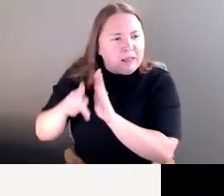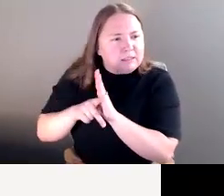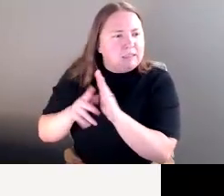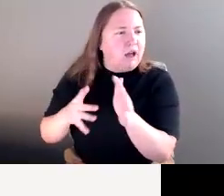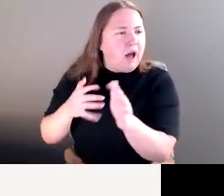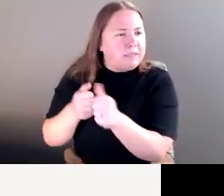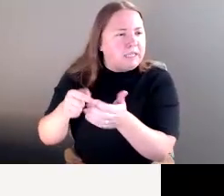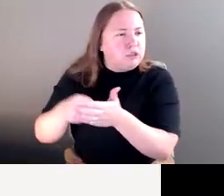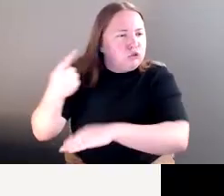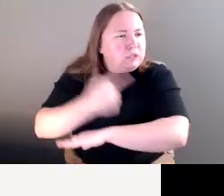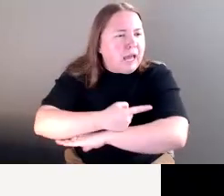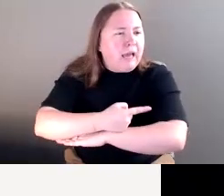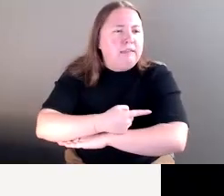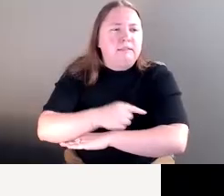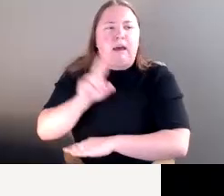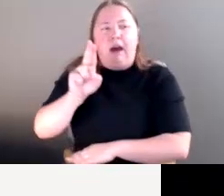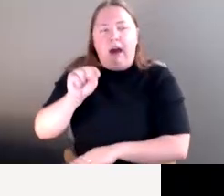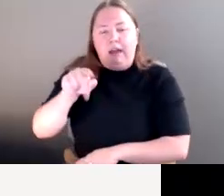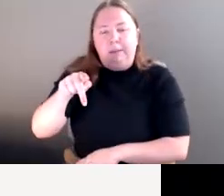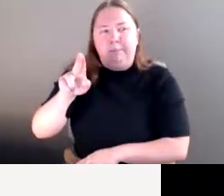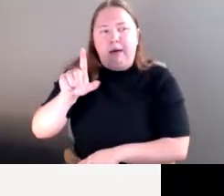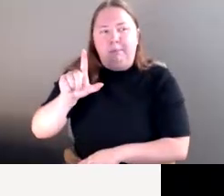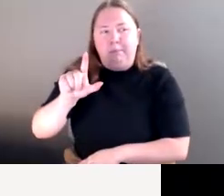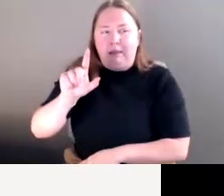You unpublish the assignment, but it doesn't remove